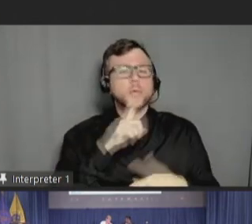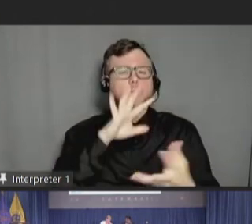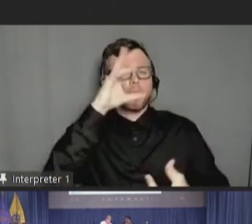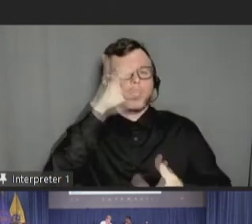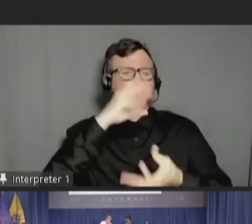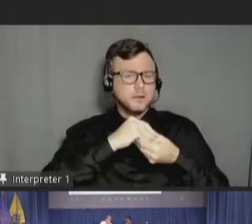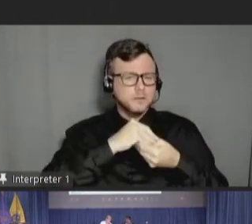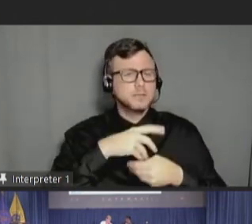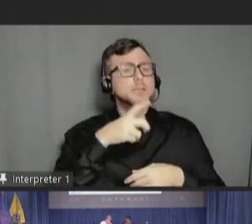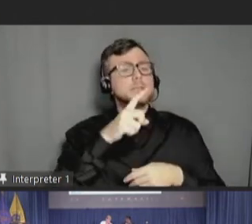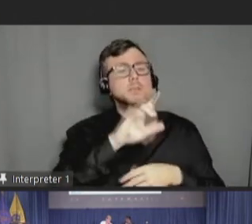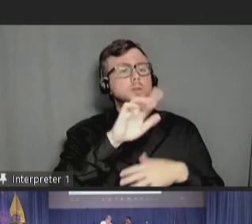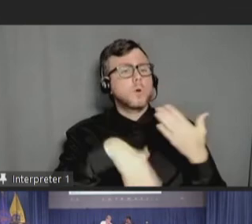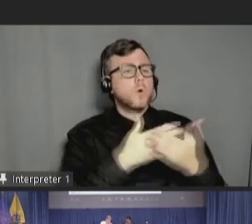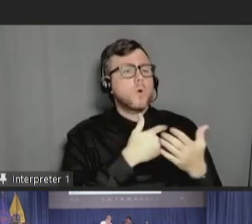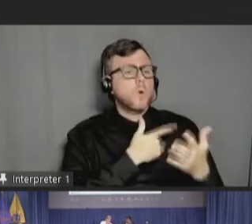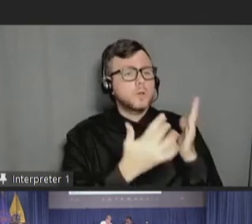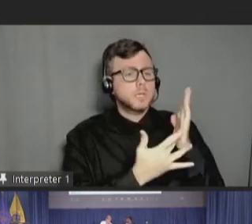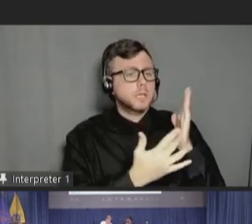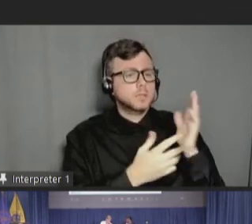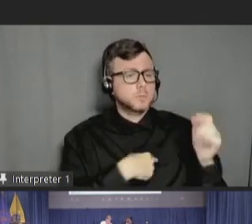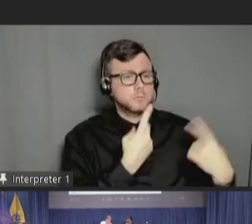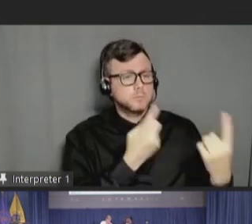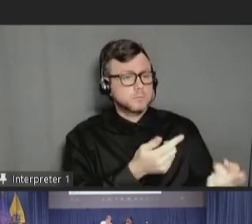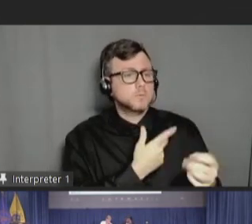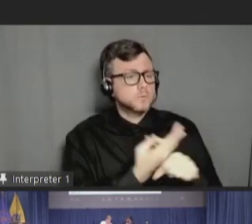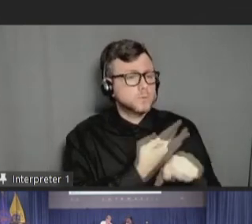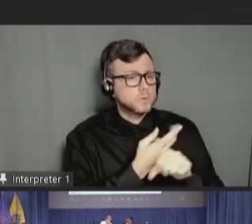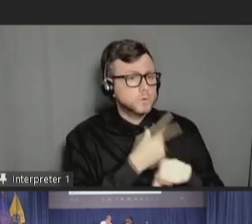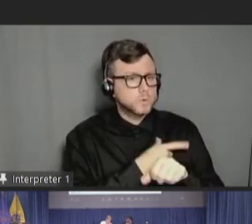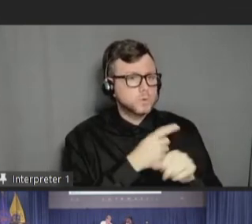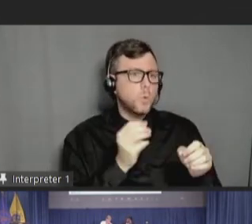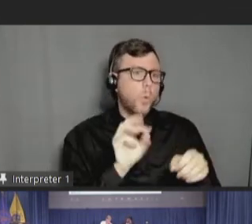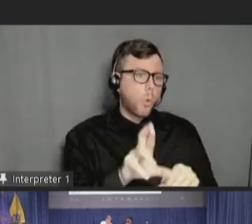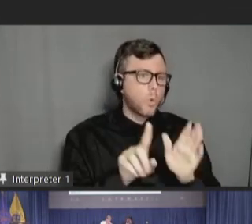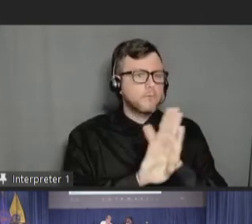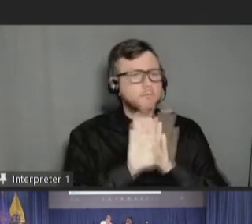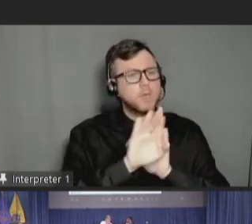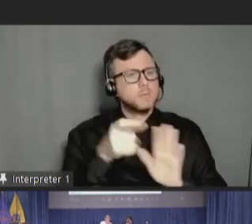those are all technologies that are being used or developed in order to identify these protective